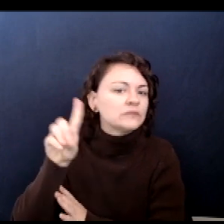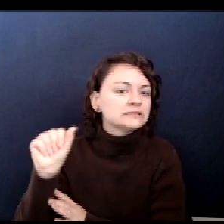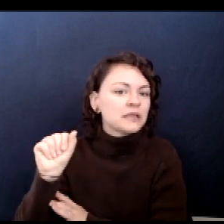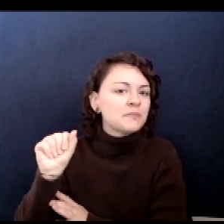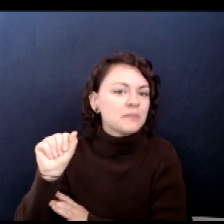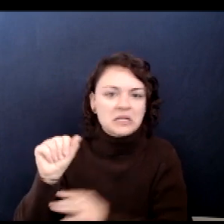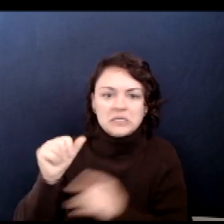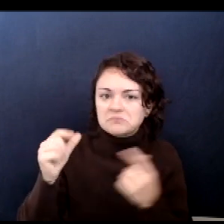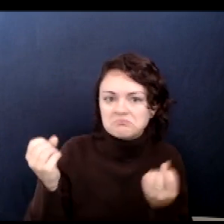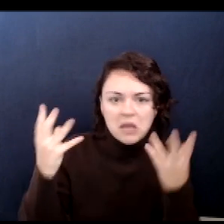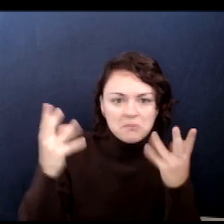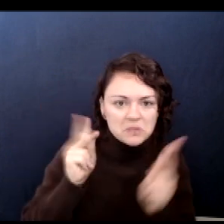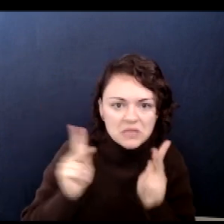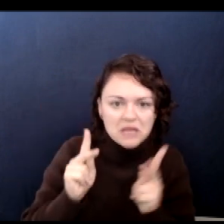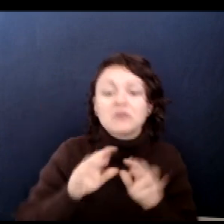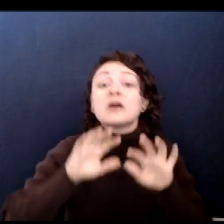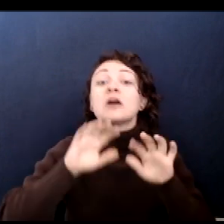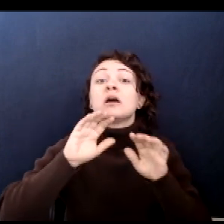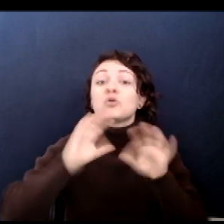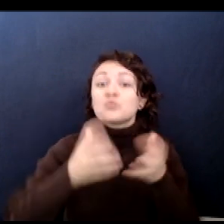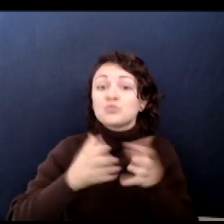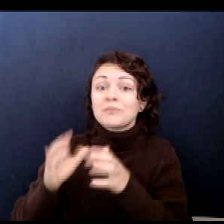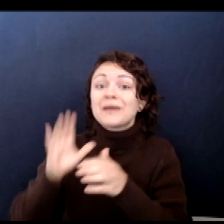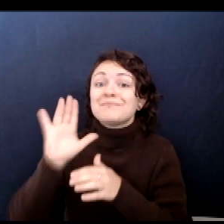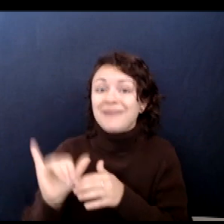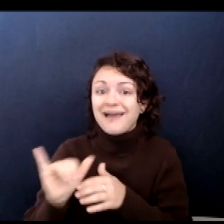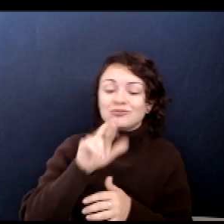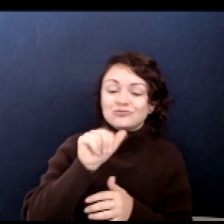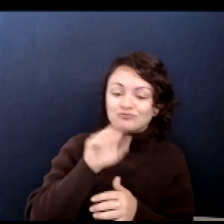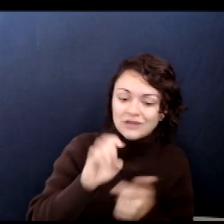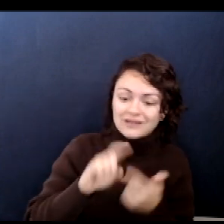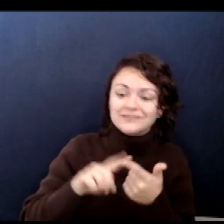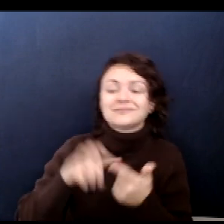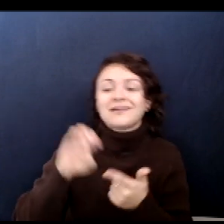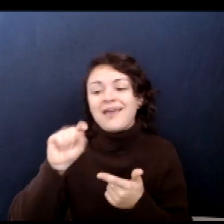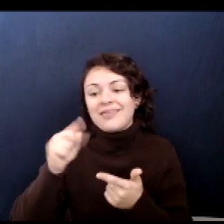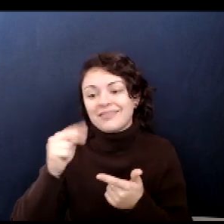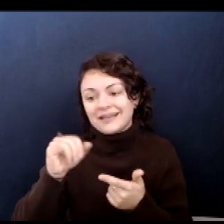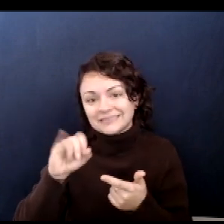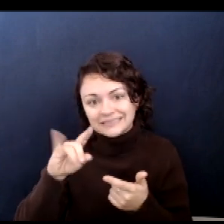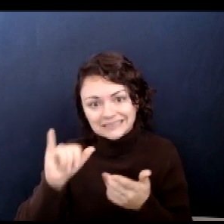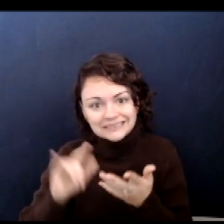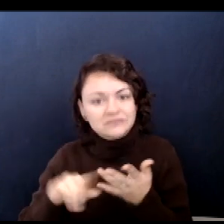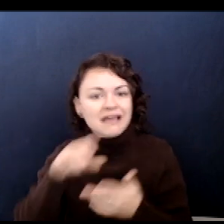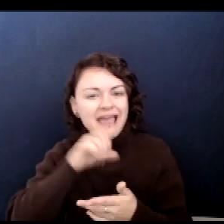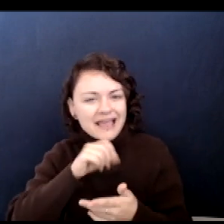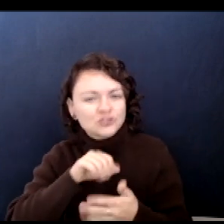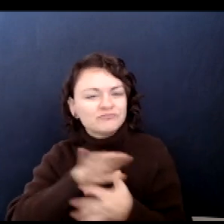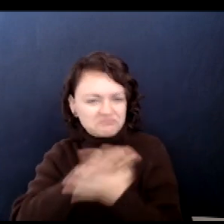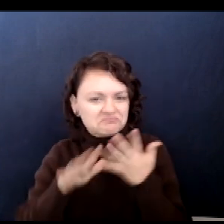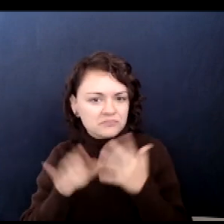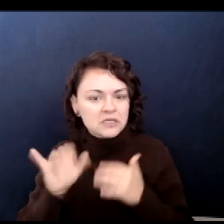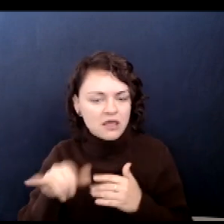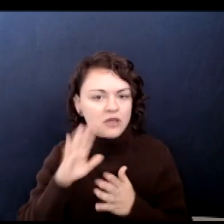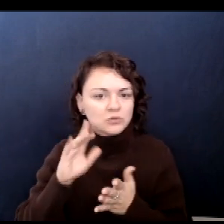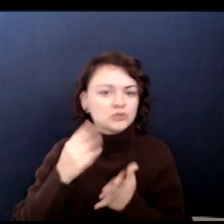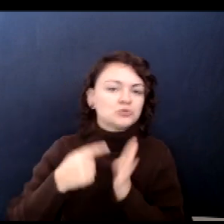Ethnicity group was meant to give us just a starting point for